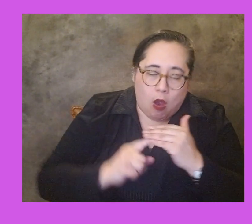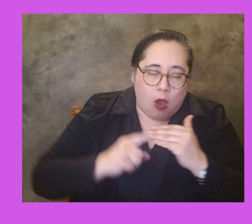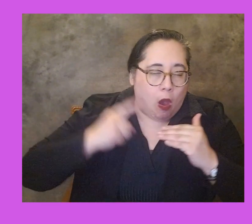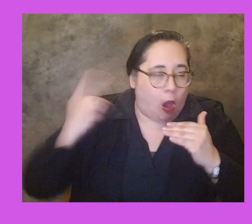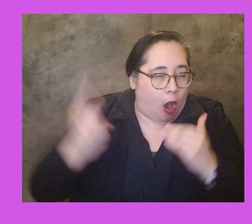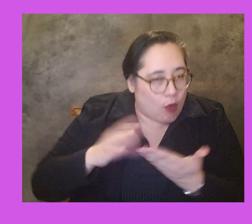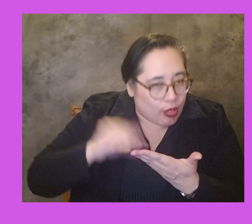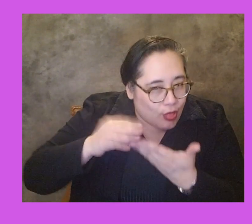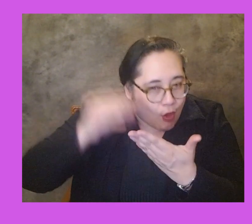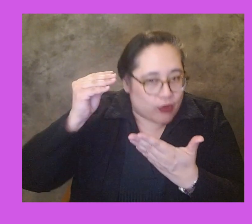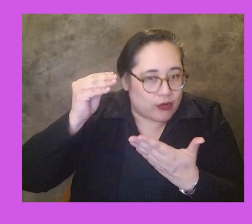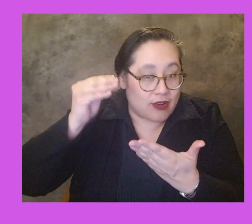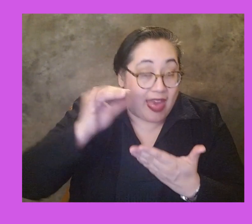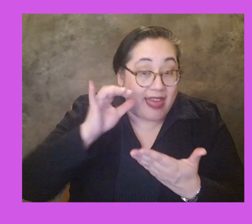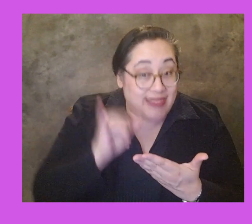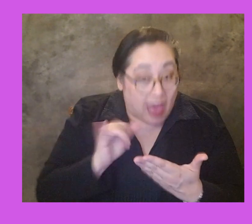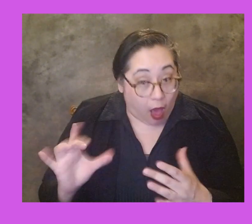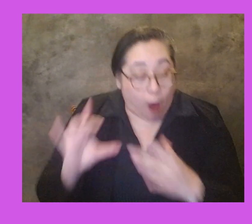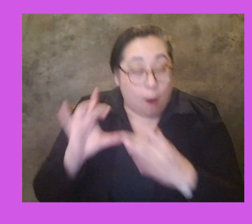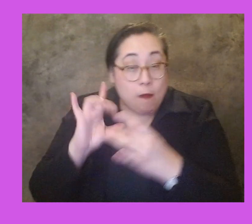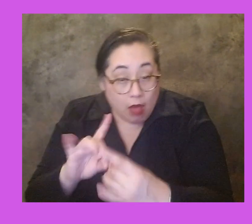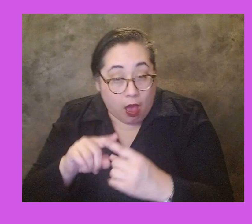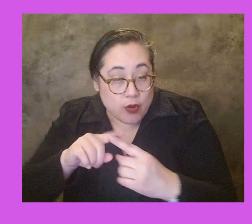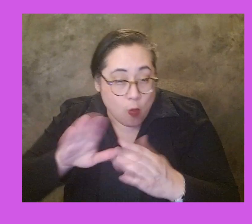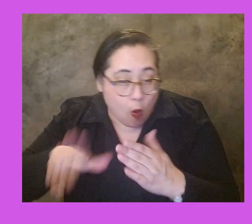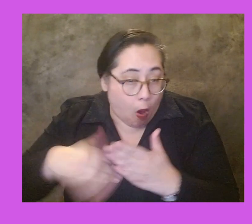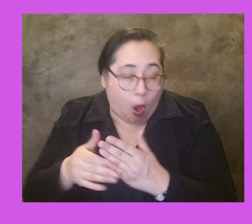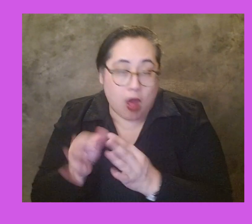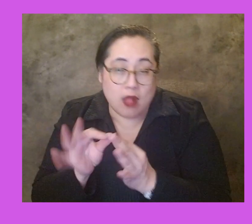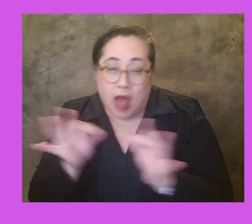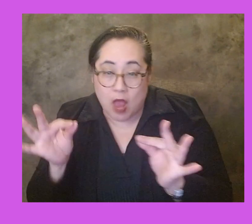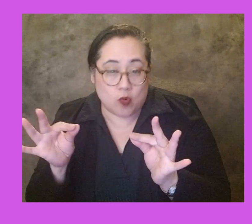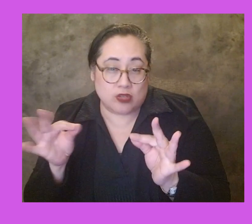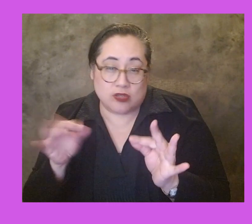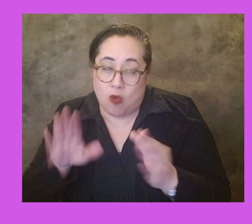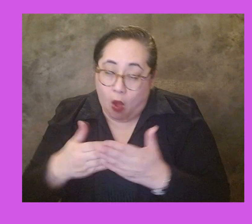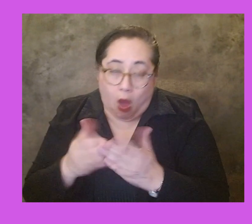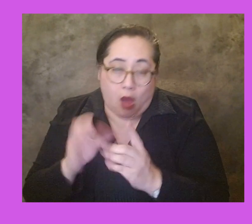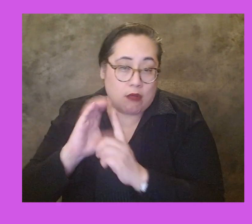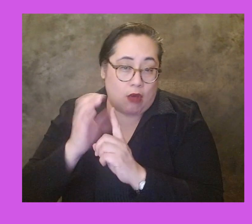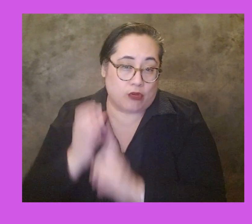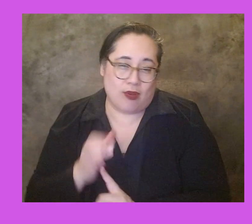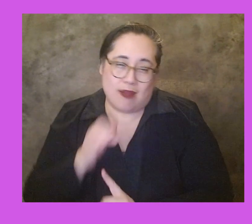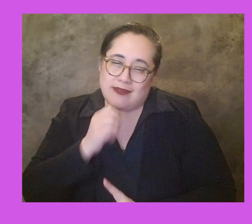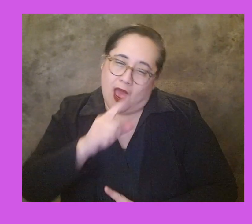You have to present yourself with cultural humility and with ... continued learning.